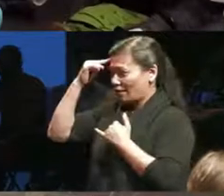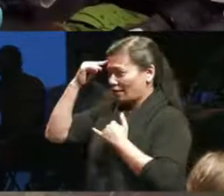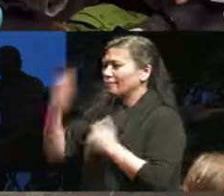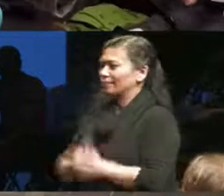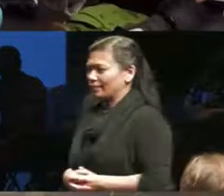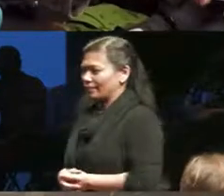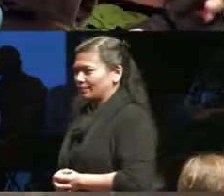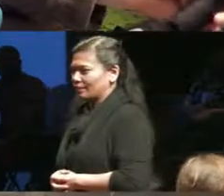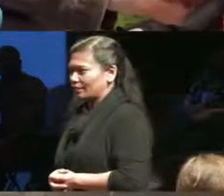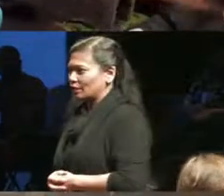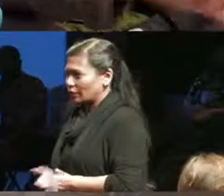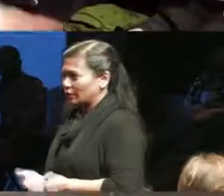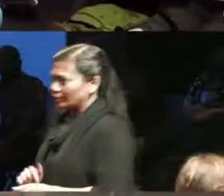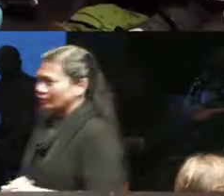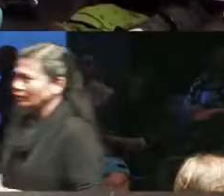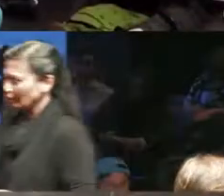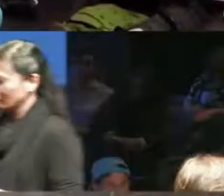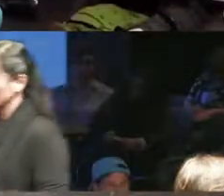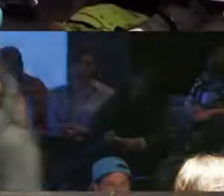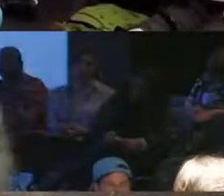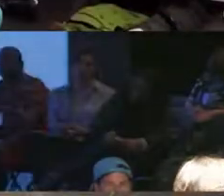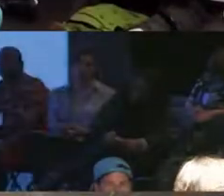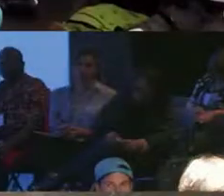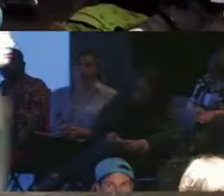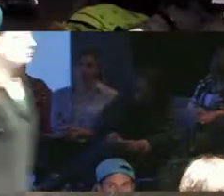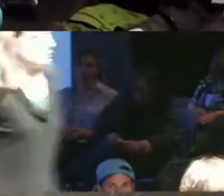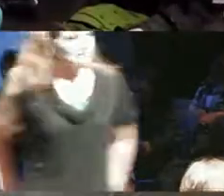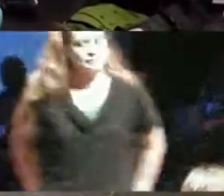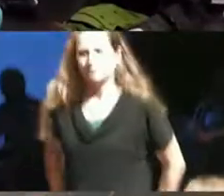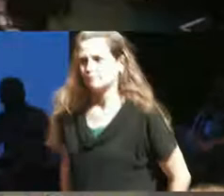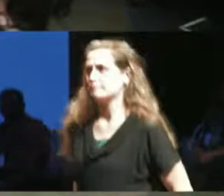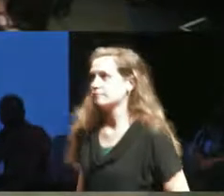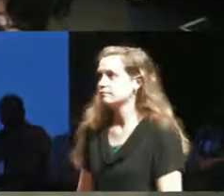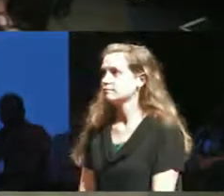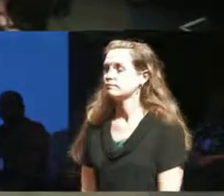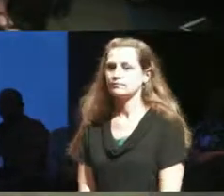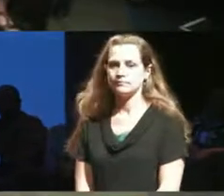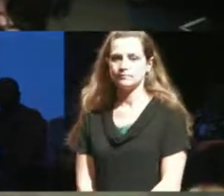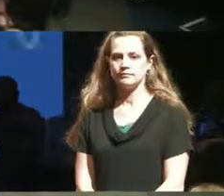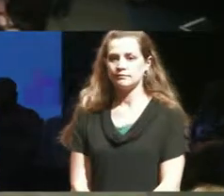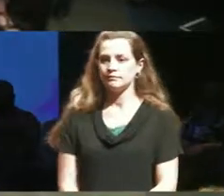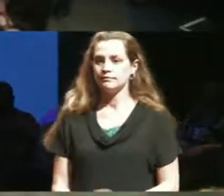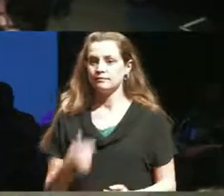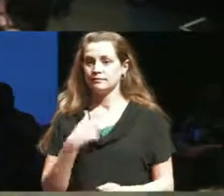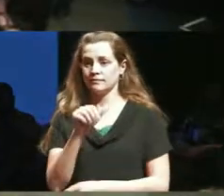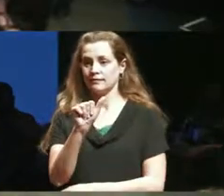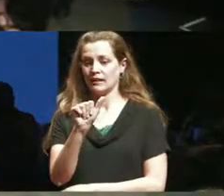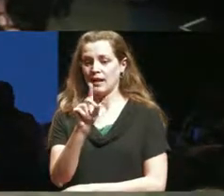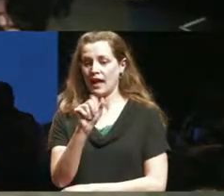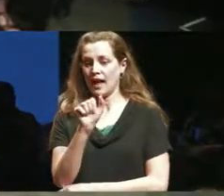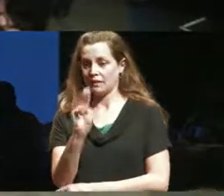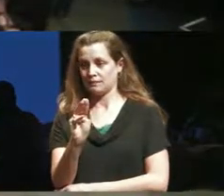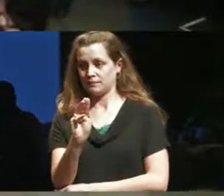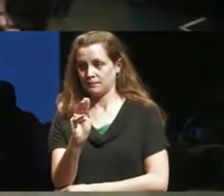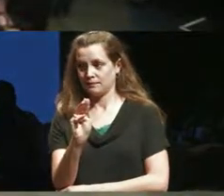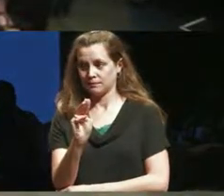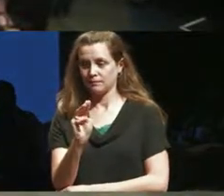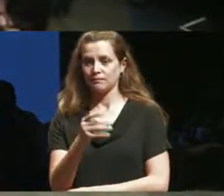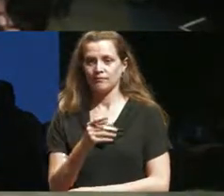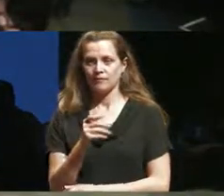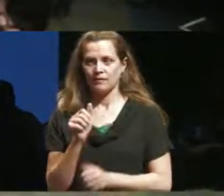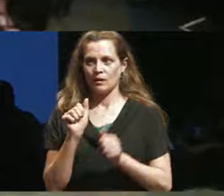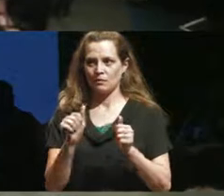hands the mic on this is Adam speaking you can probably hear the synapses